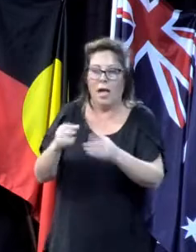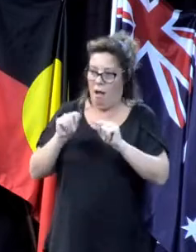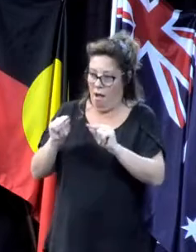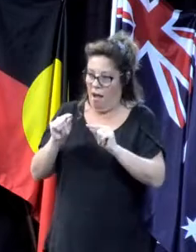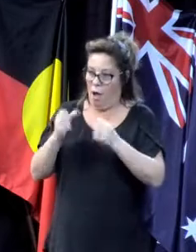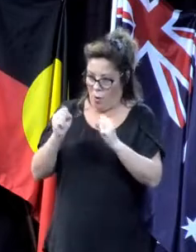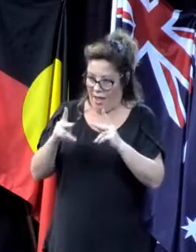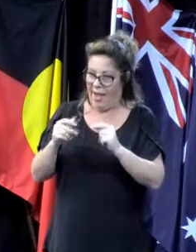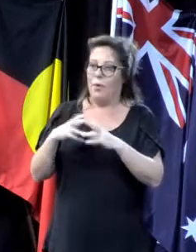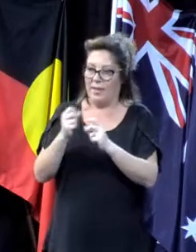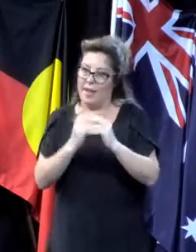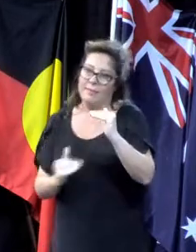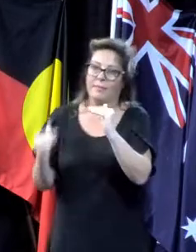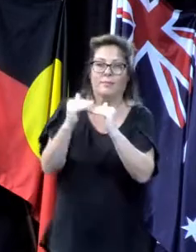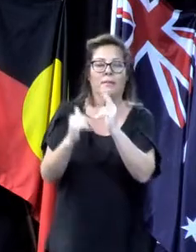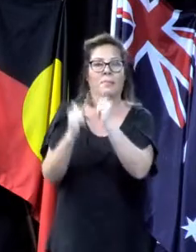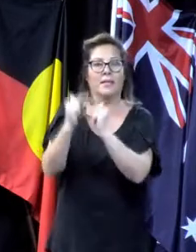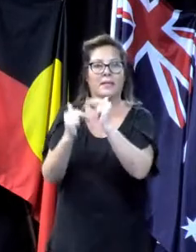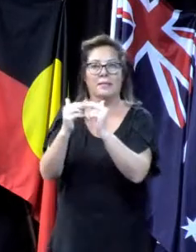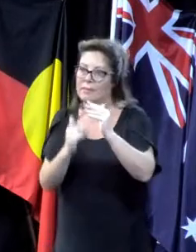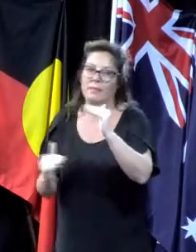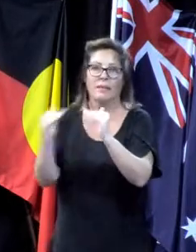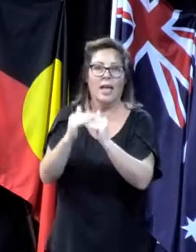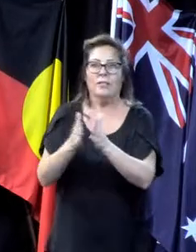to drive that and bring that and grow that into an even bigger